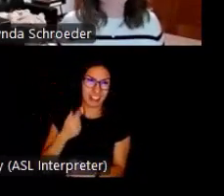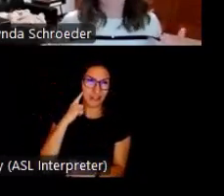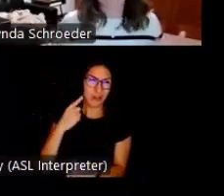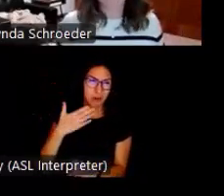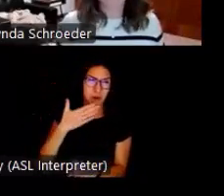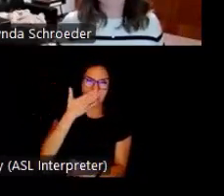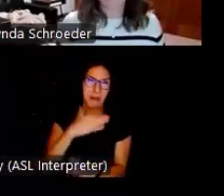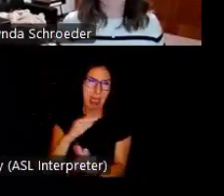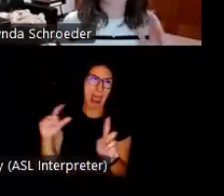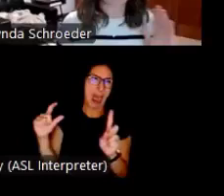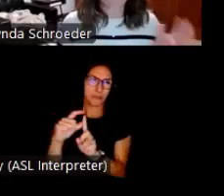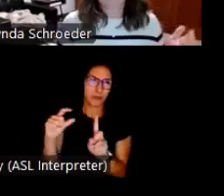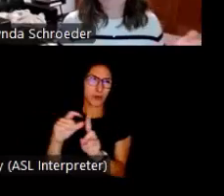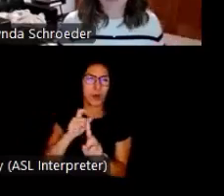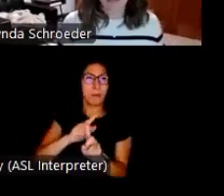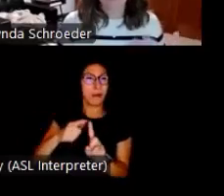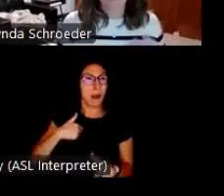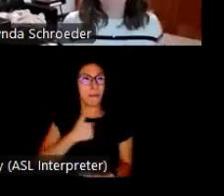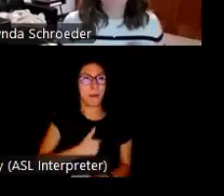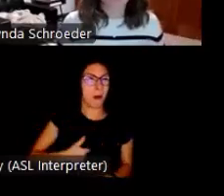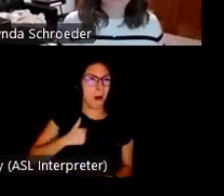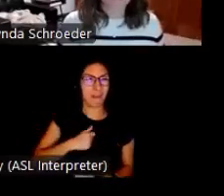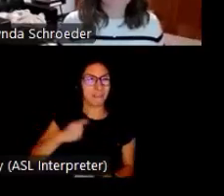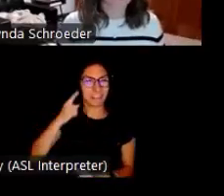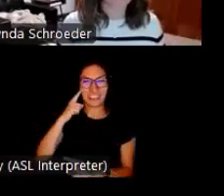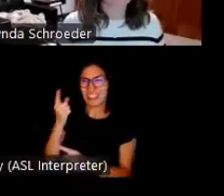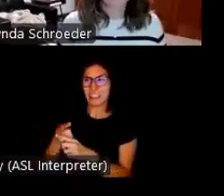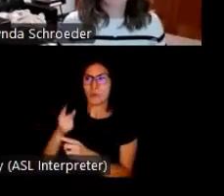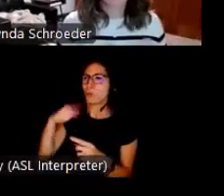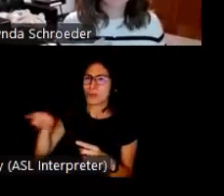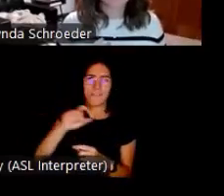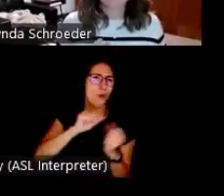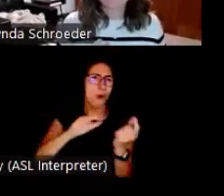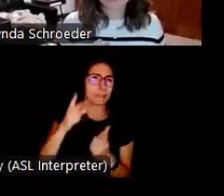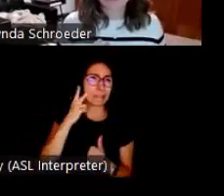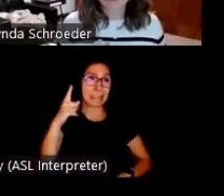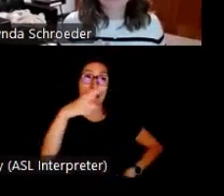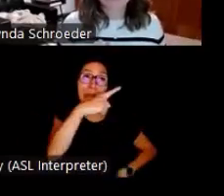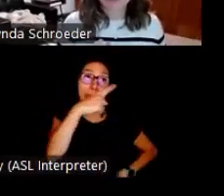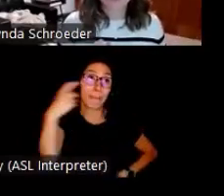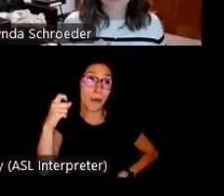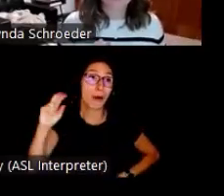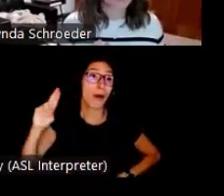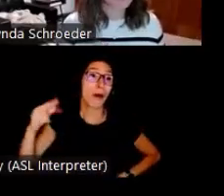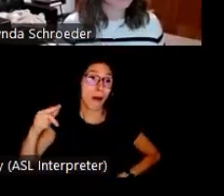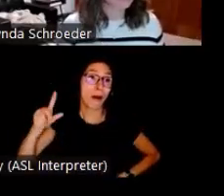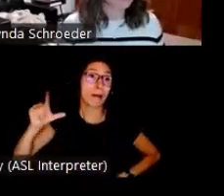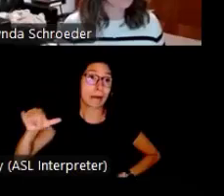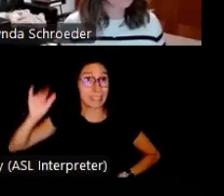We've all seen really bad infographics or poorly designed presentations or posters.